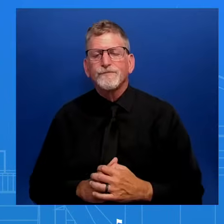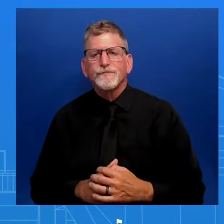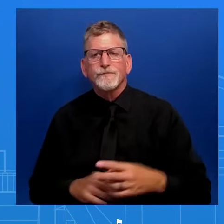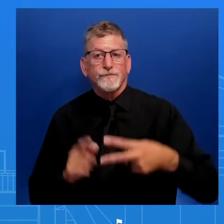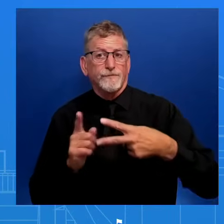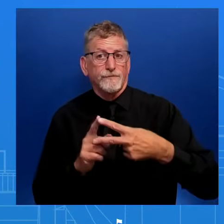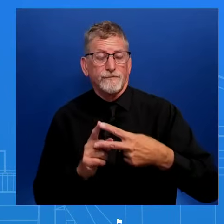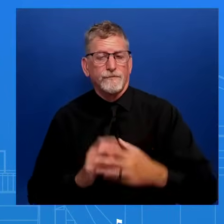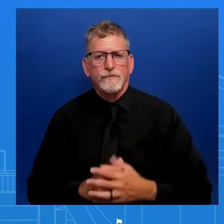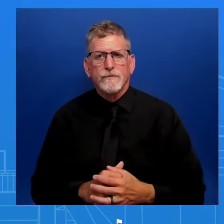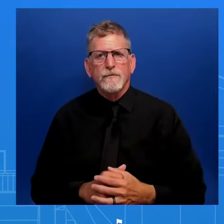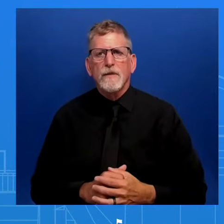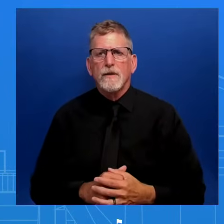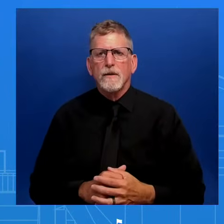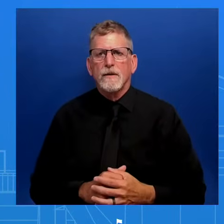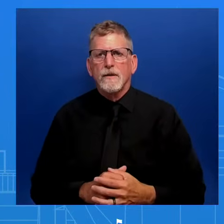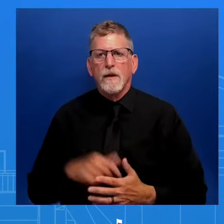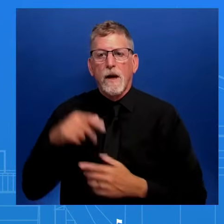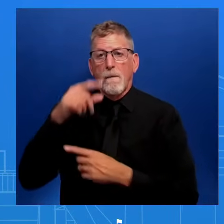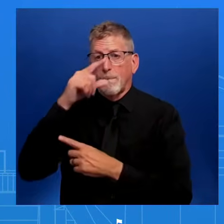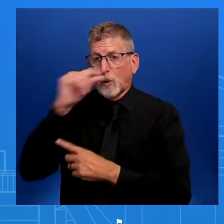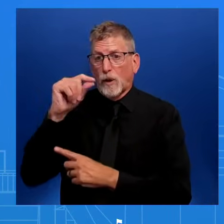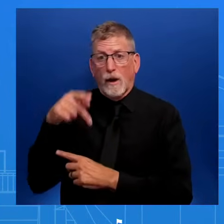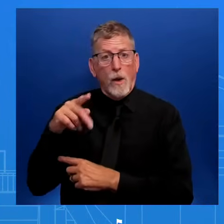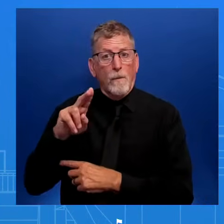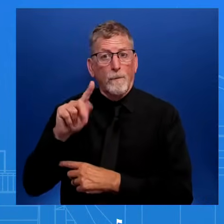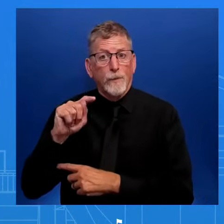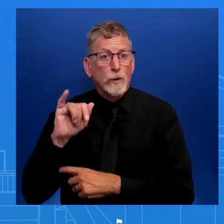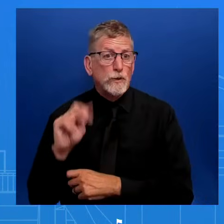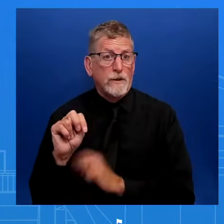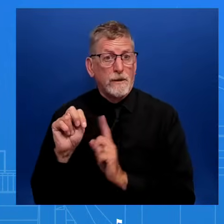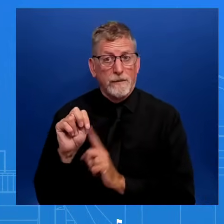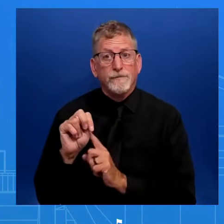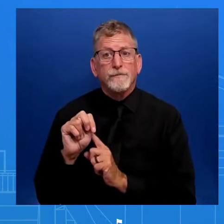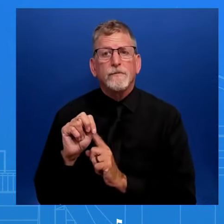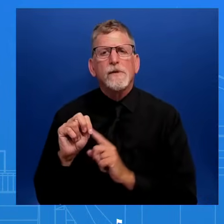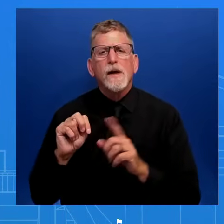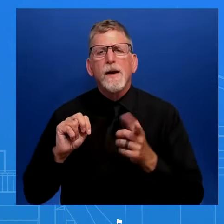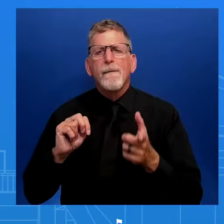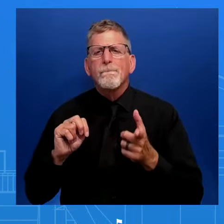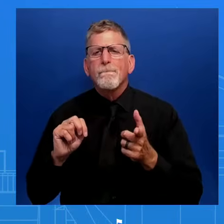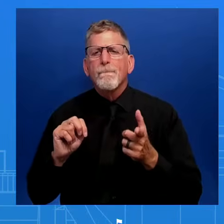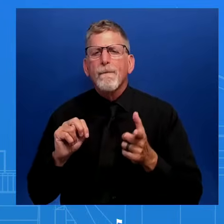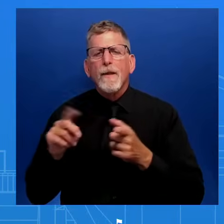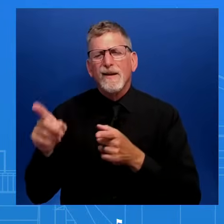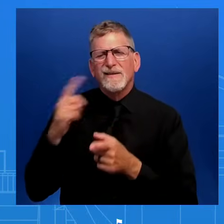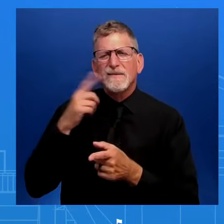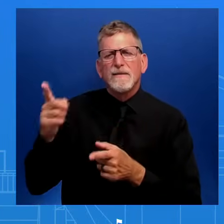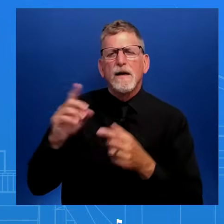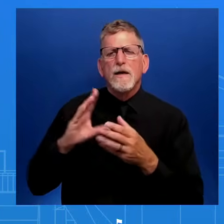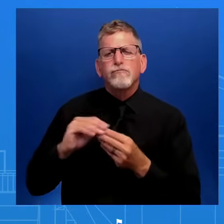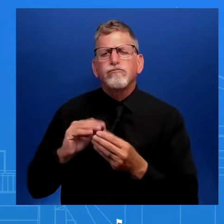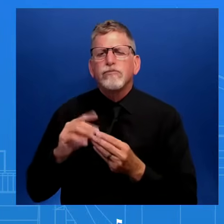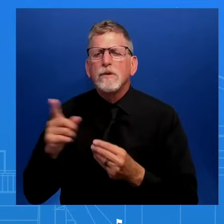we've been talking about investing in America and how the President's really key piece of his legislation -- like the CHIPS and Science Act,